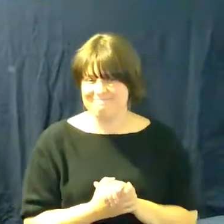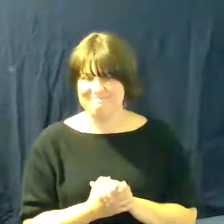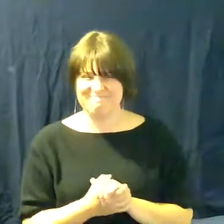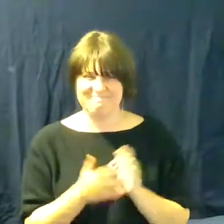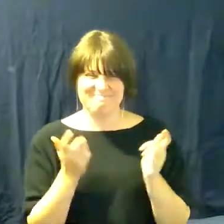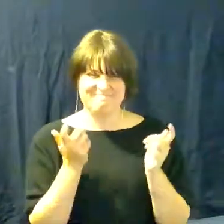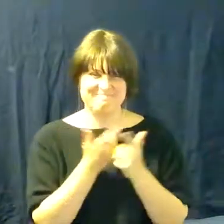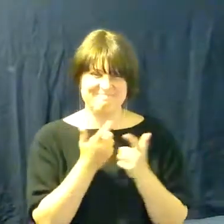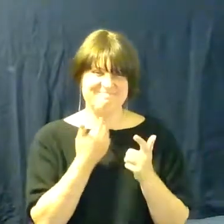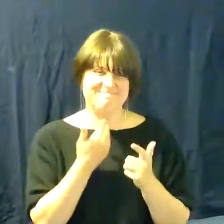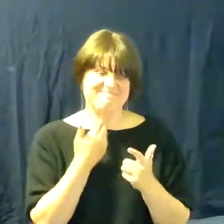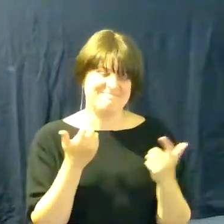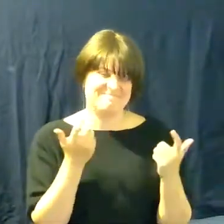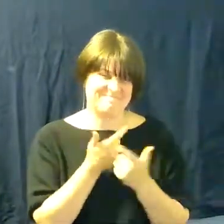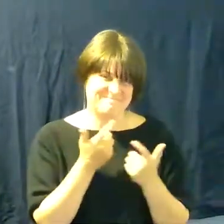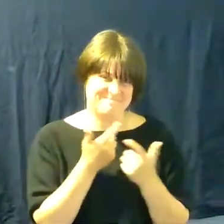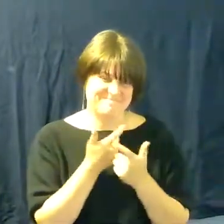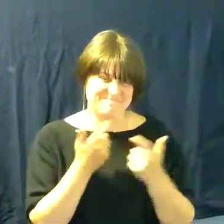Maybe next meeting, would you be able to provide some cake